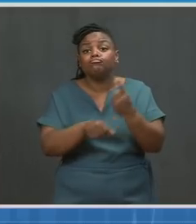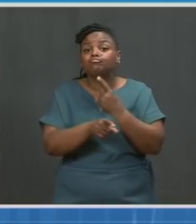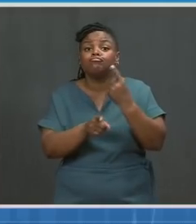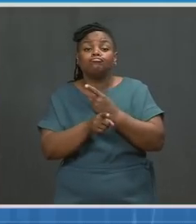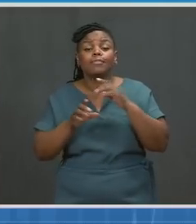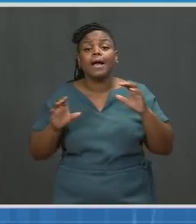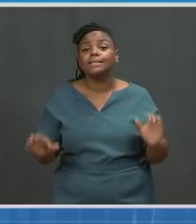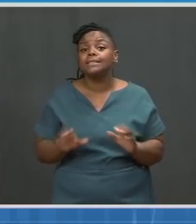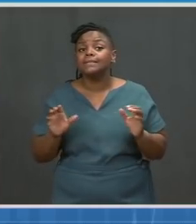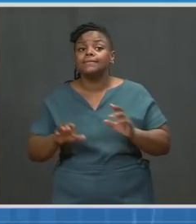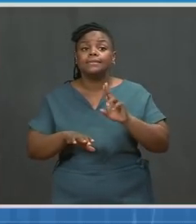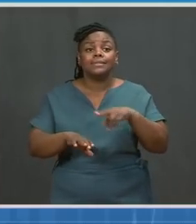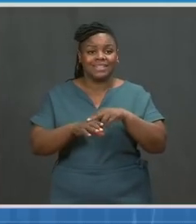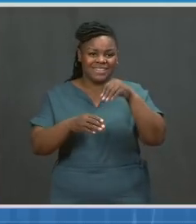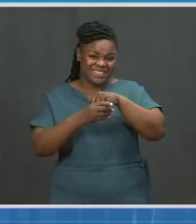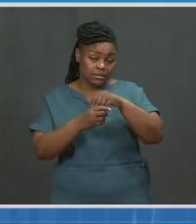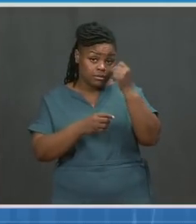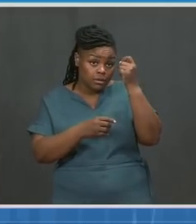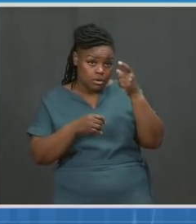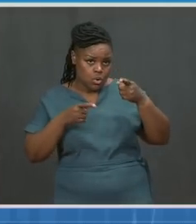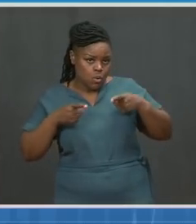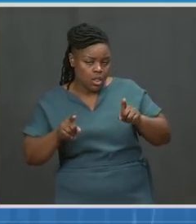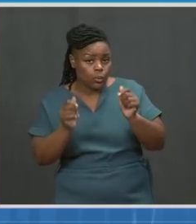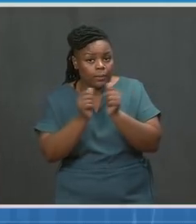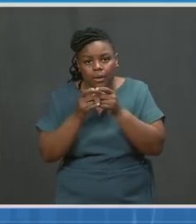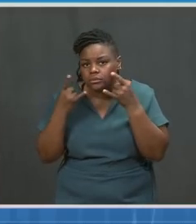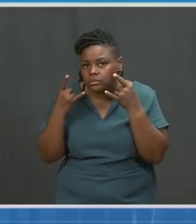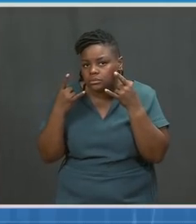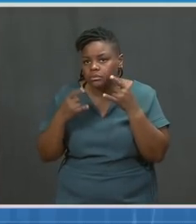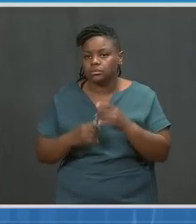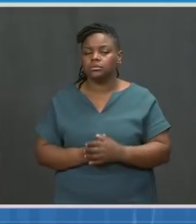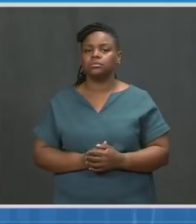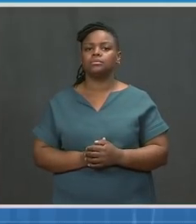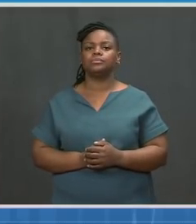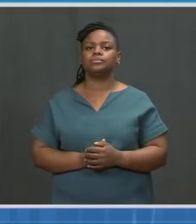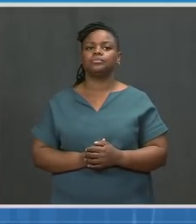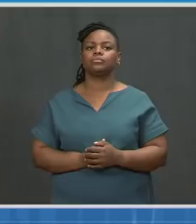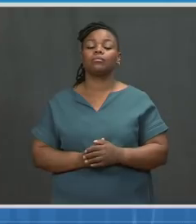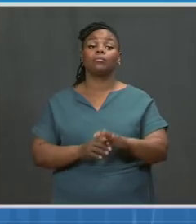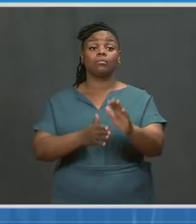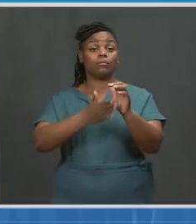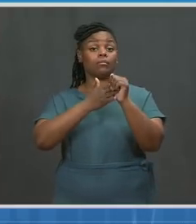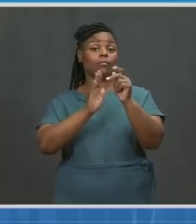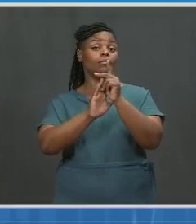while wearing a mask. The guiding principles we released today and the illustrative examples